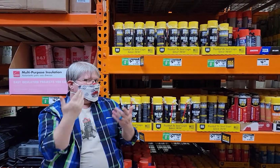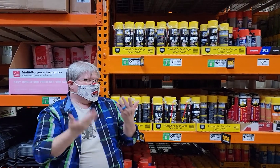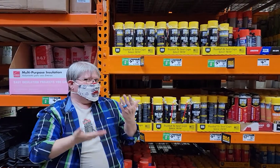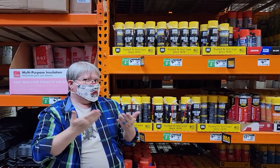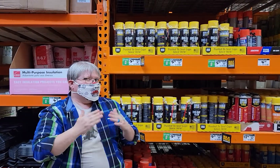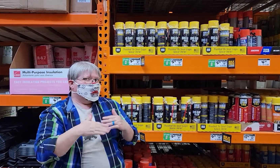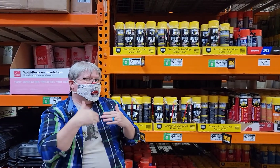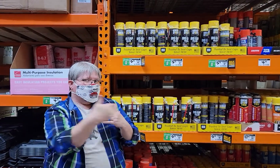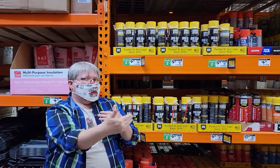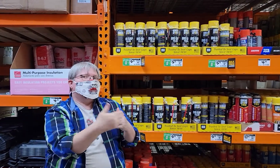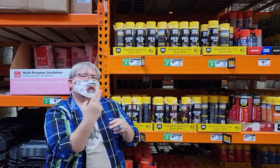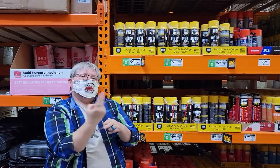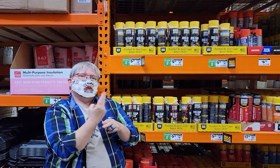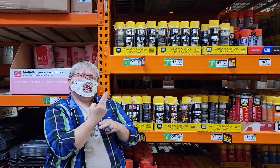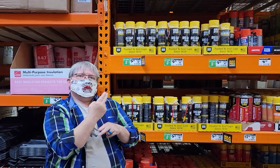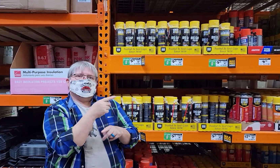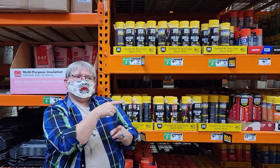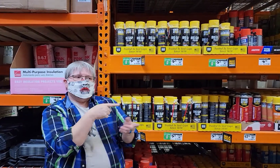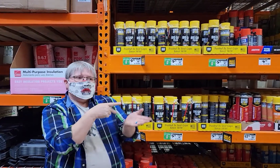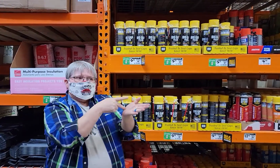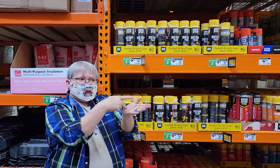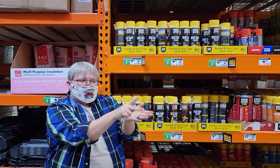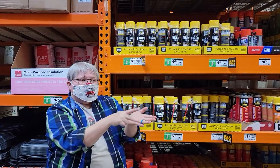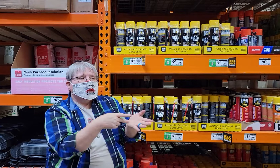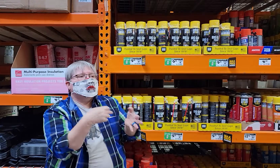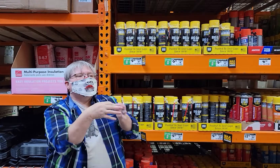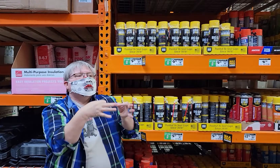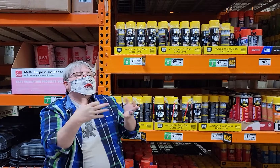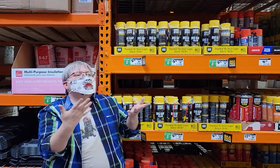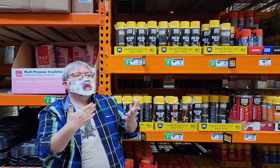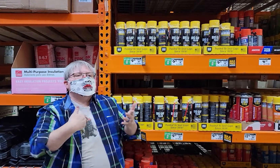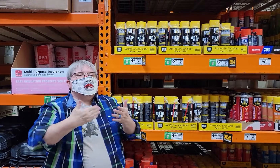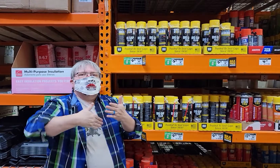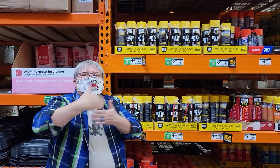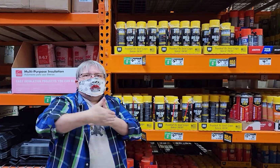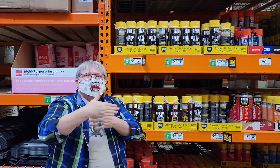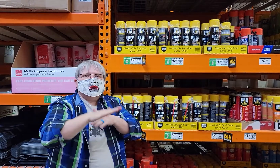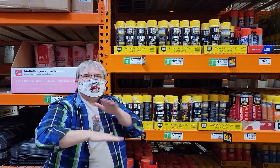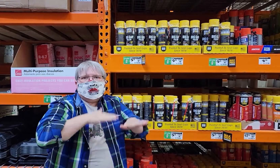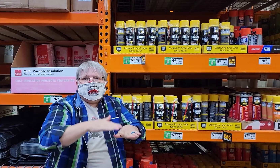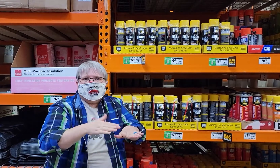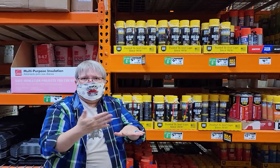we're probably gonna go ahead with that. You know you pay them a fee, and then they explain what's